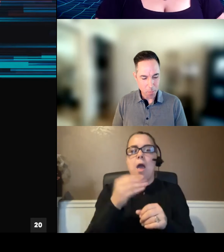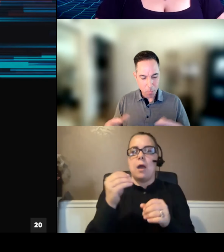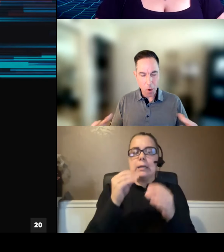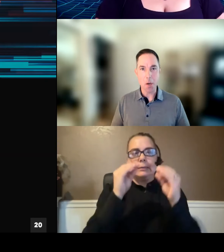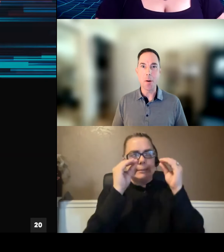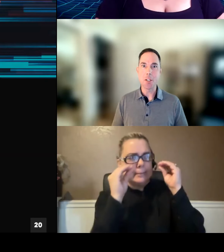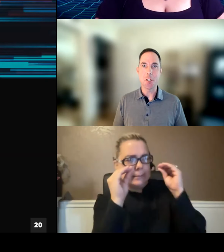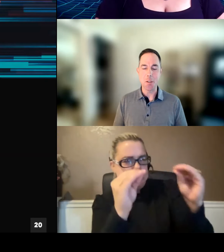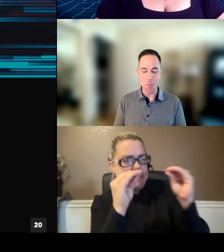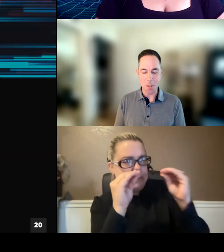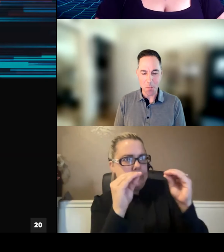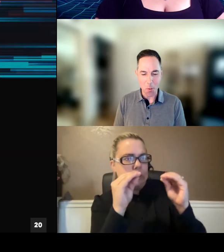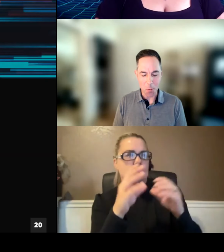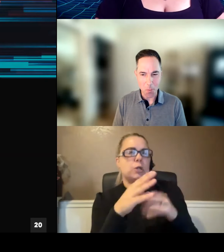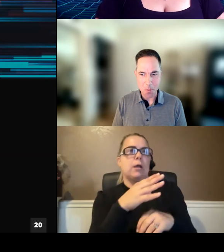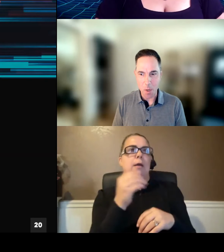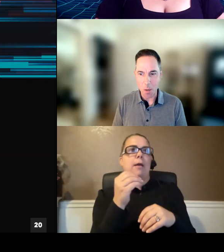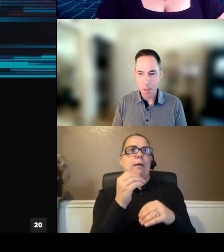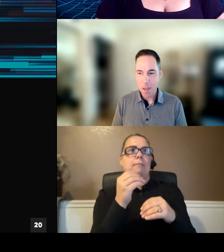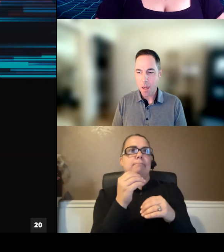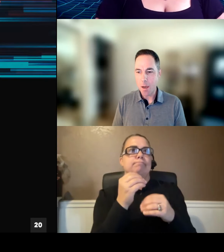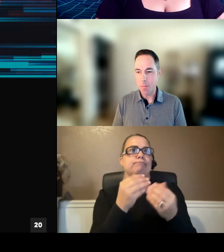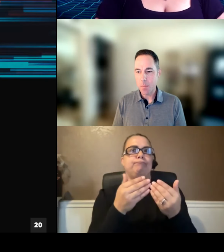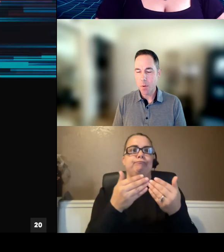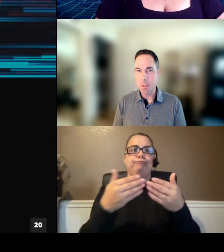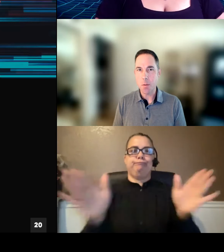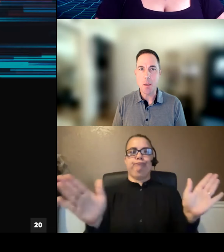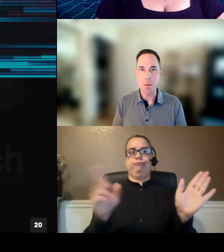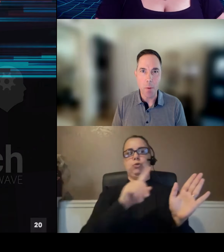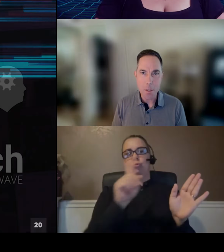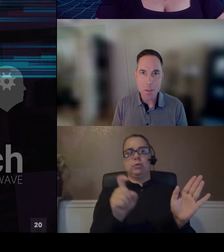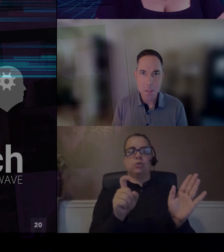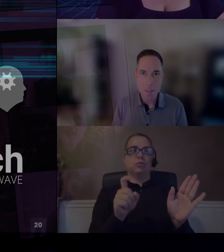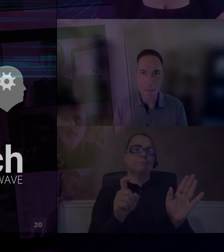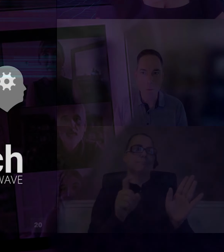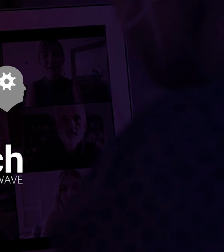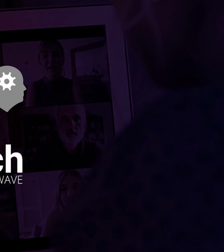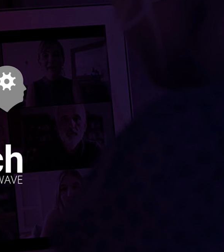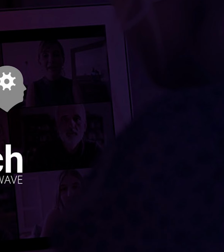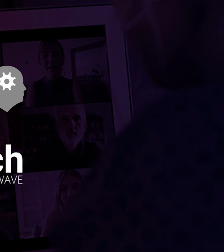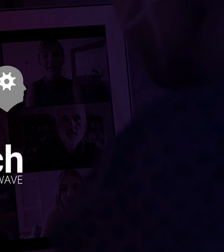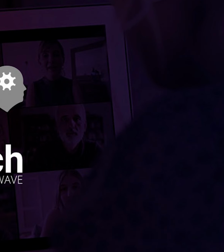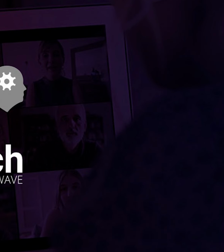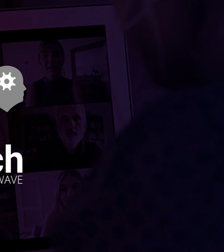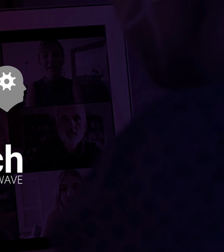the broader question is really important. Crystal, thank you so much.